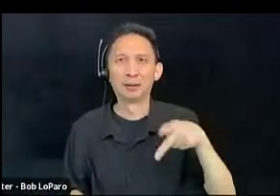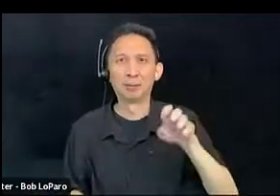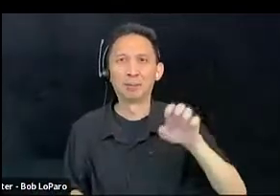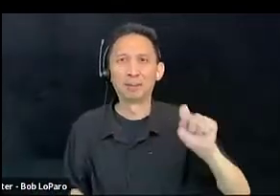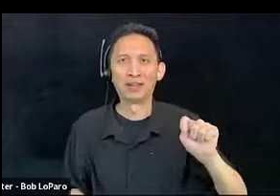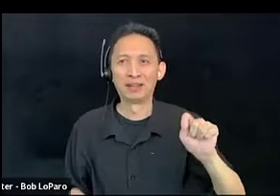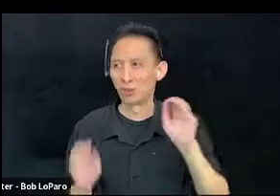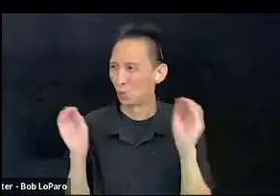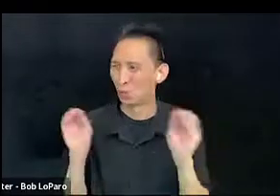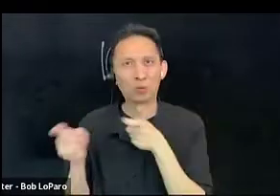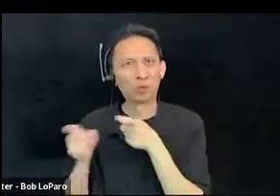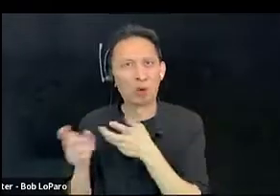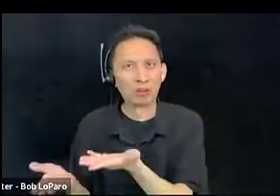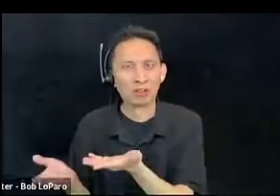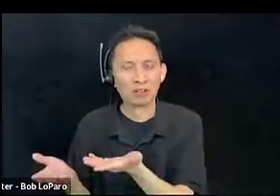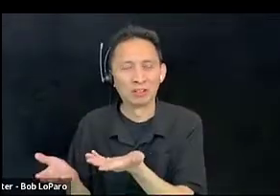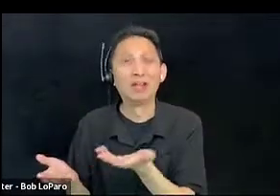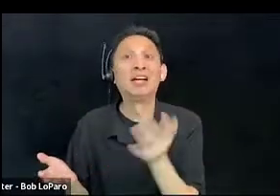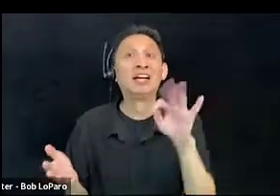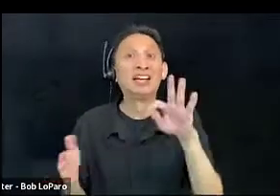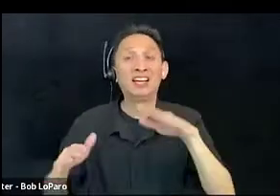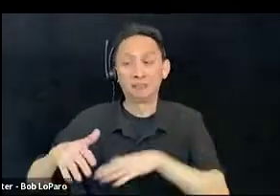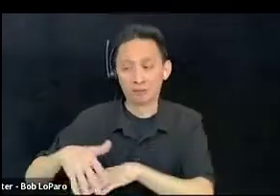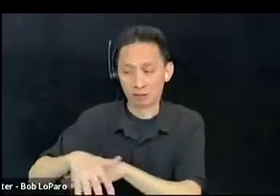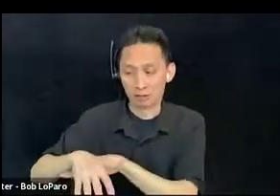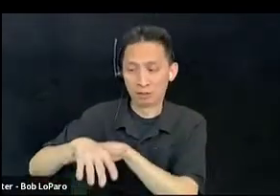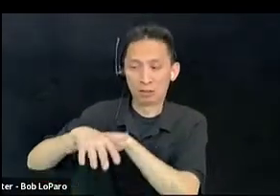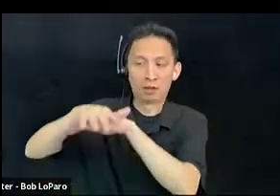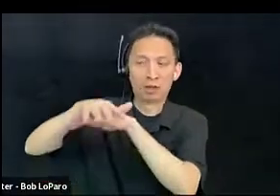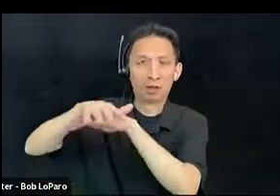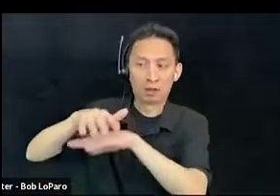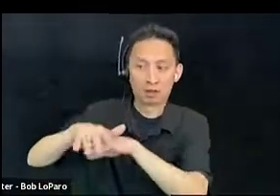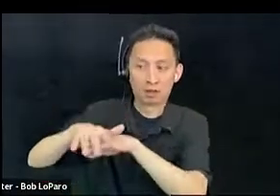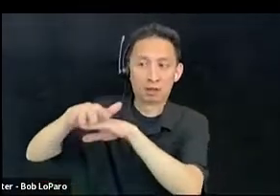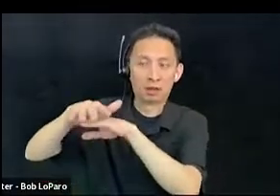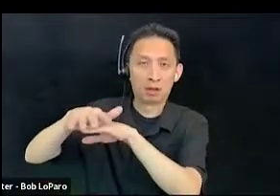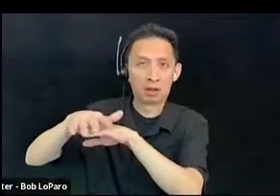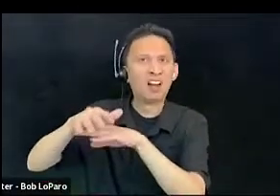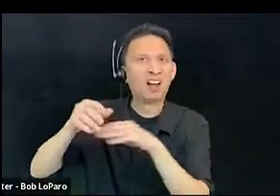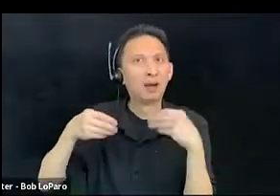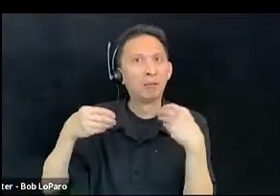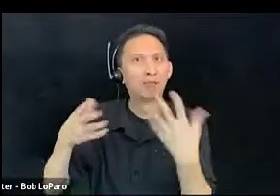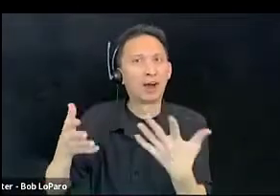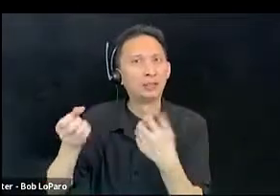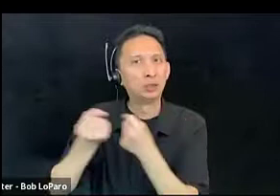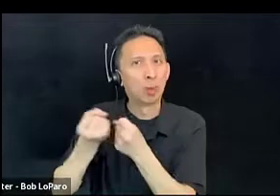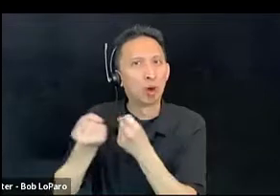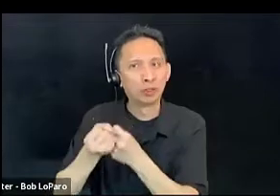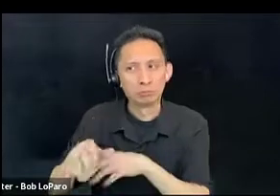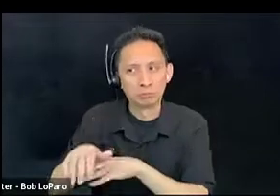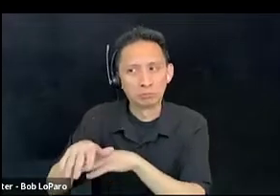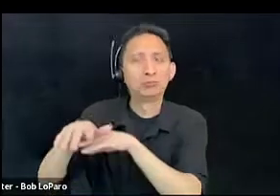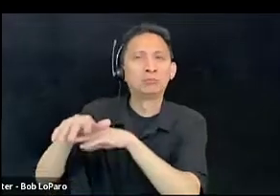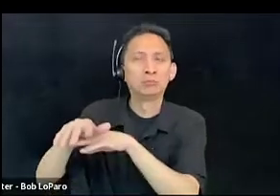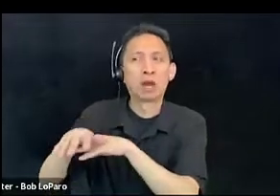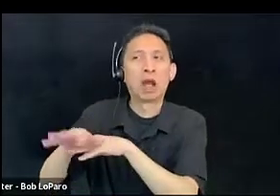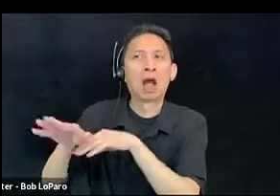not blocking their fingers from accessing, but just kind of providing a light anchor and a support for exploring.